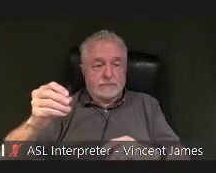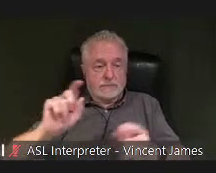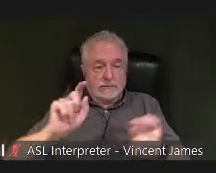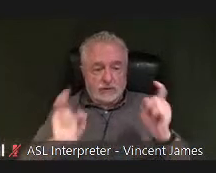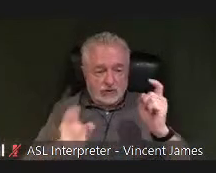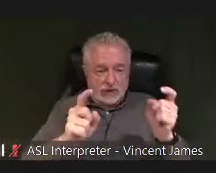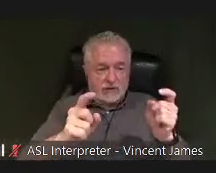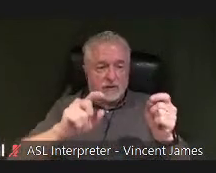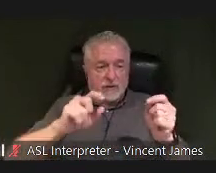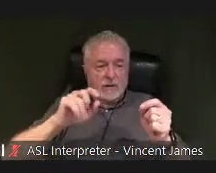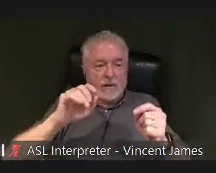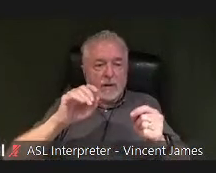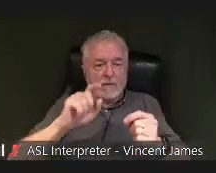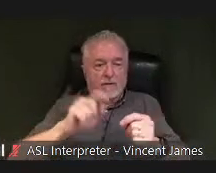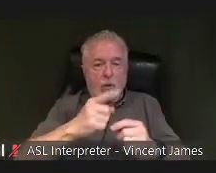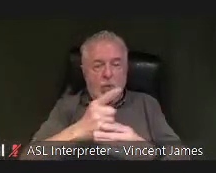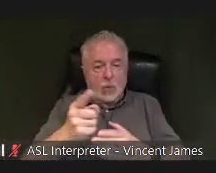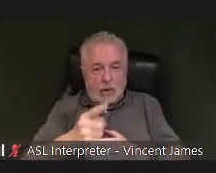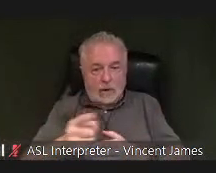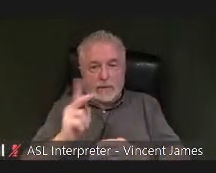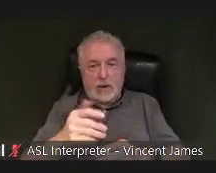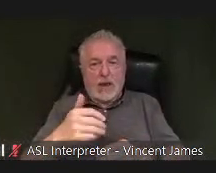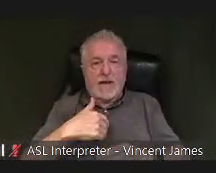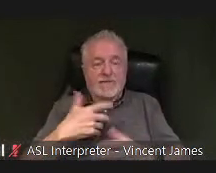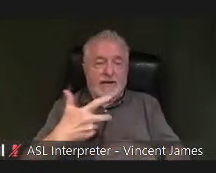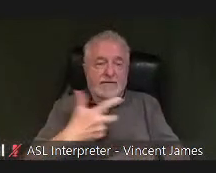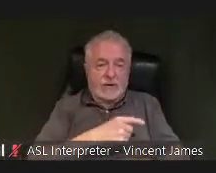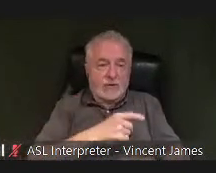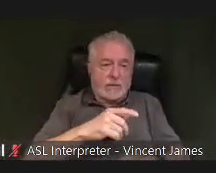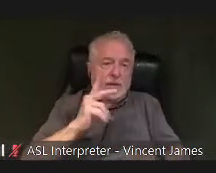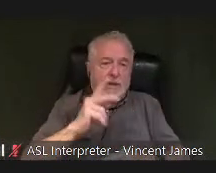So that's changing from week about people who have been vaccinated and comparing.